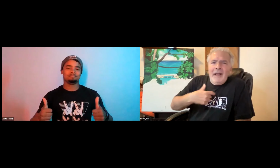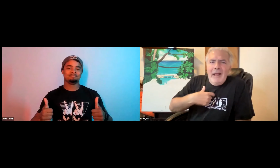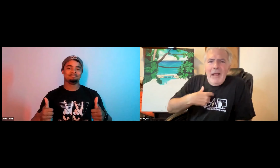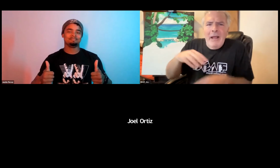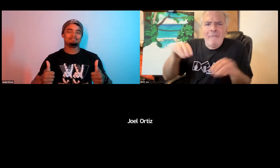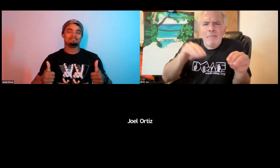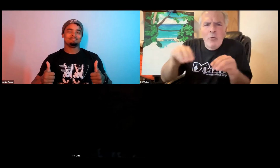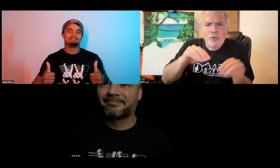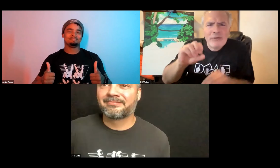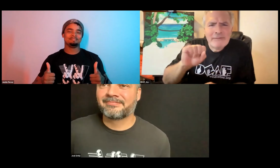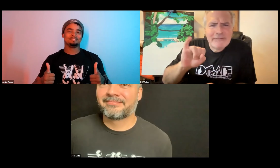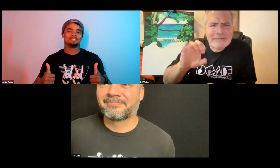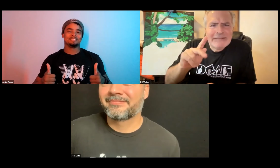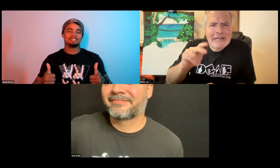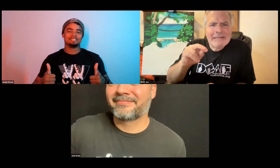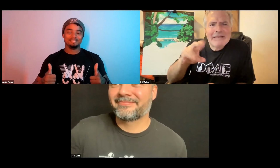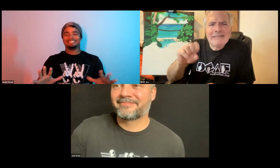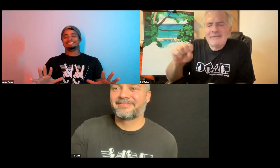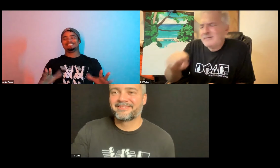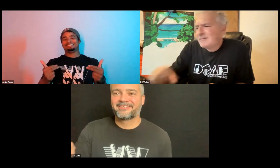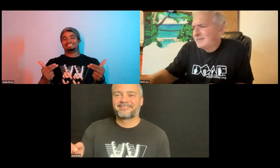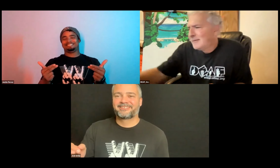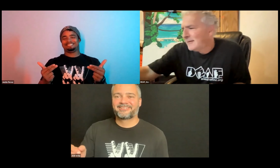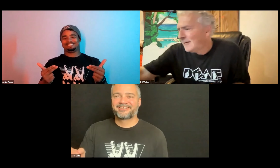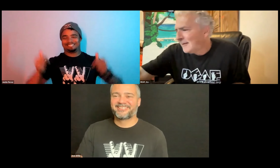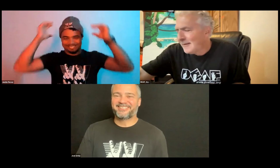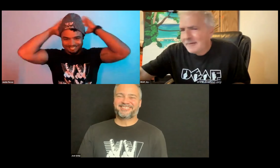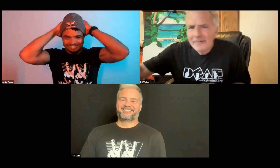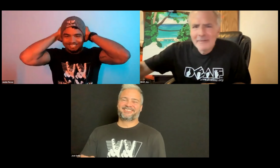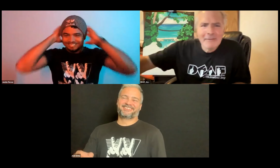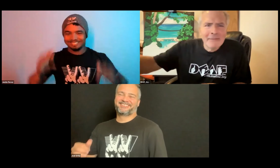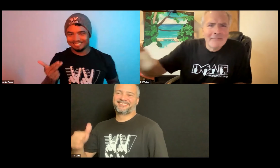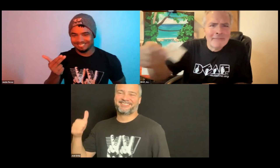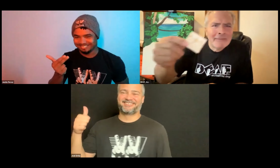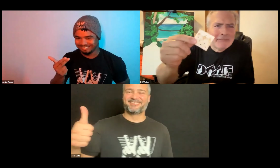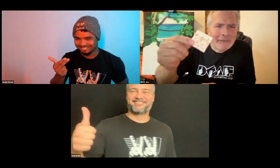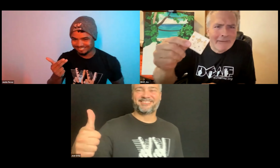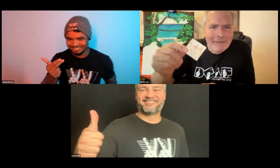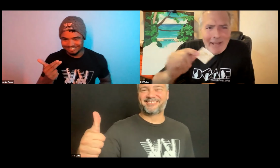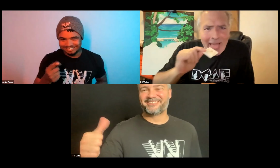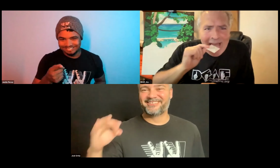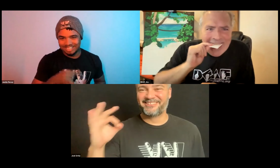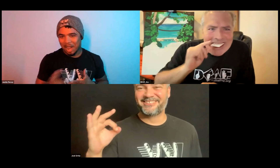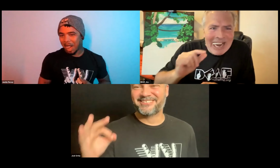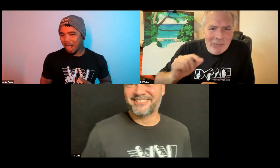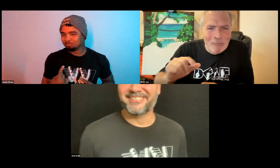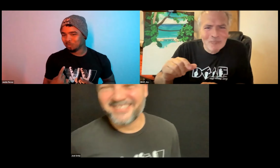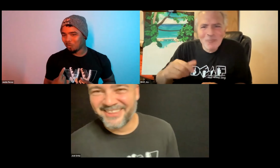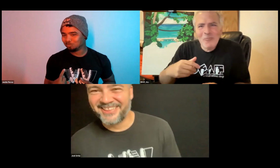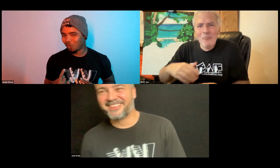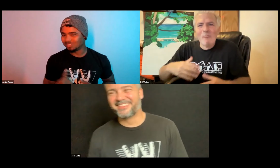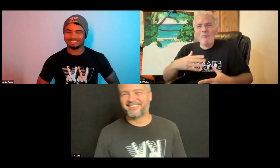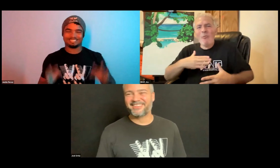Oh, my gosh, I was getting motion sickness!